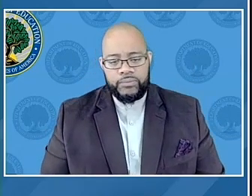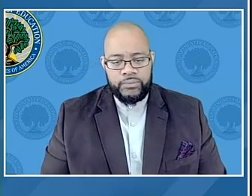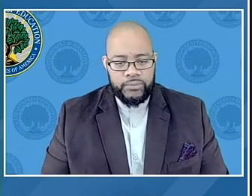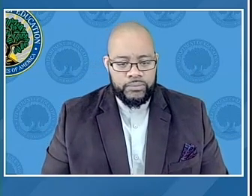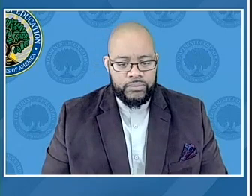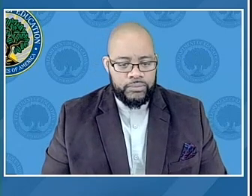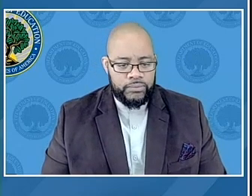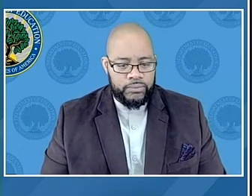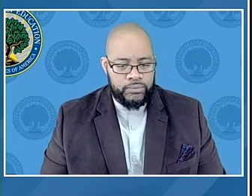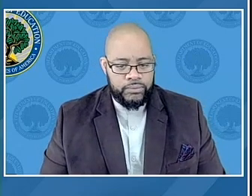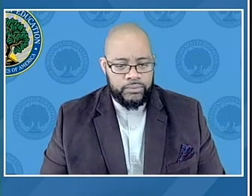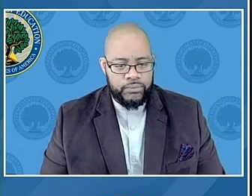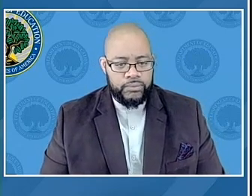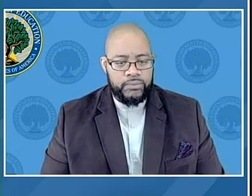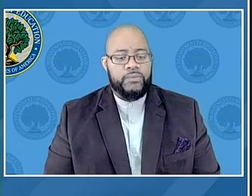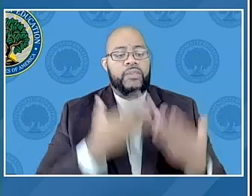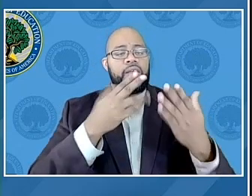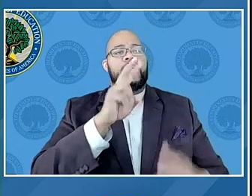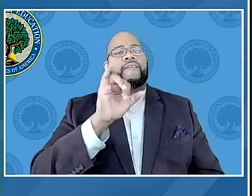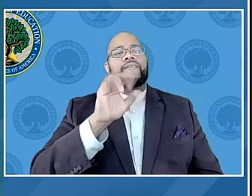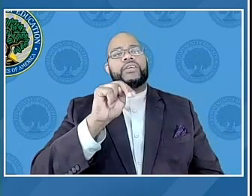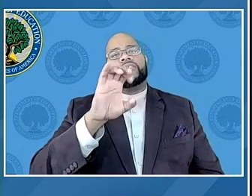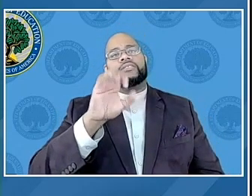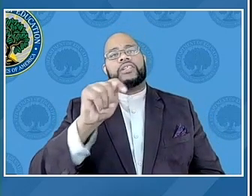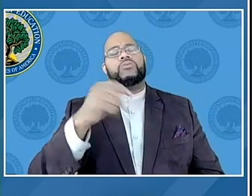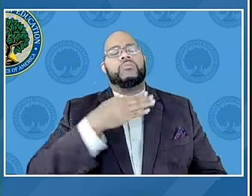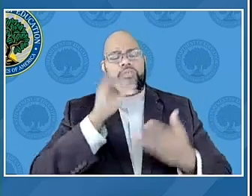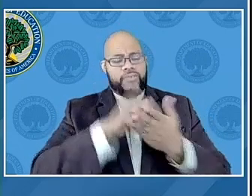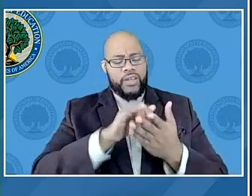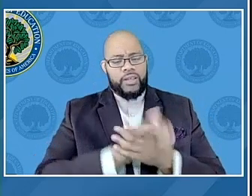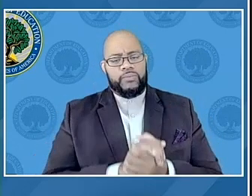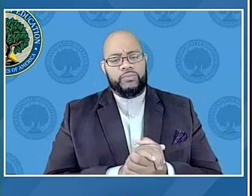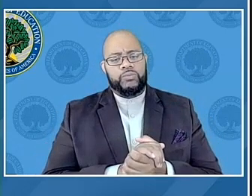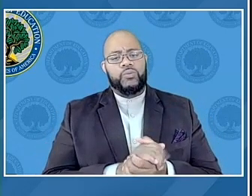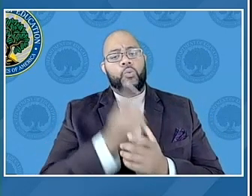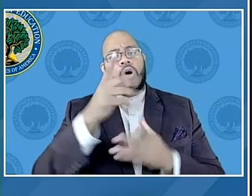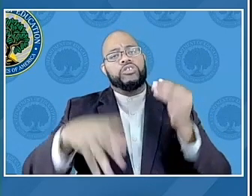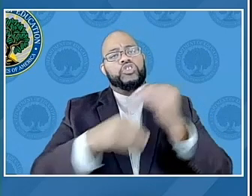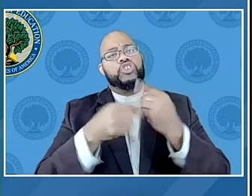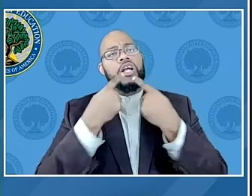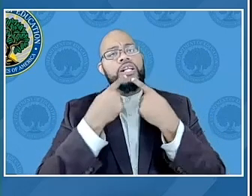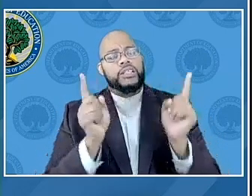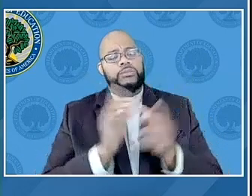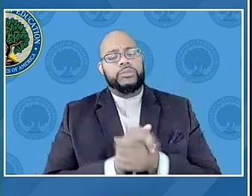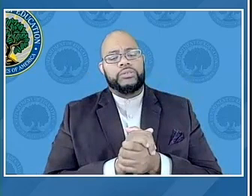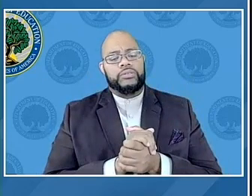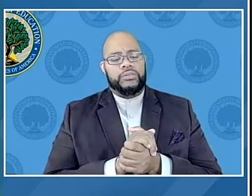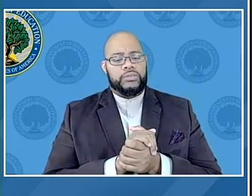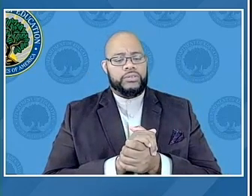Thank you, Vincent. We appreciate that. One additional announcement. Jada Sanford has come back to the table as